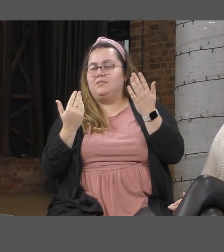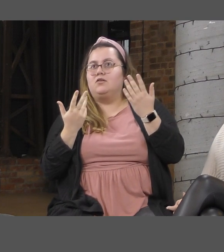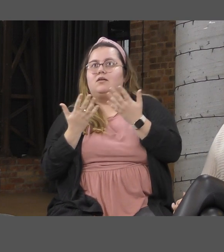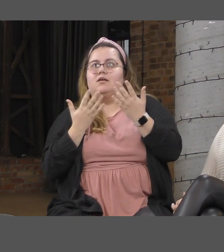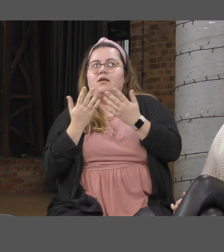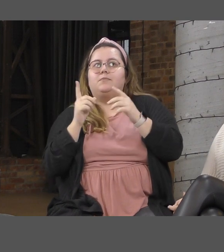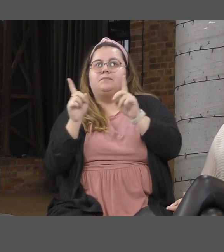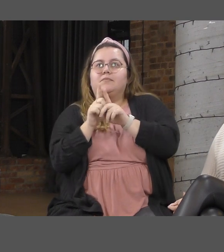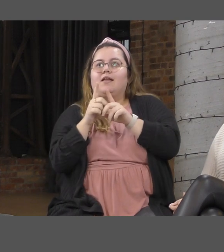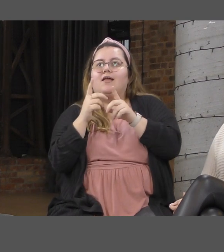these people have no awareness.